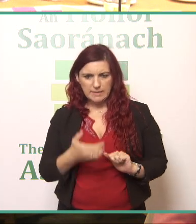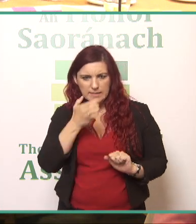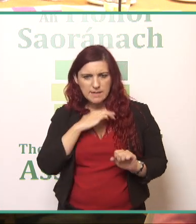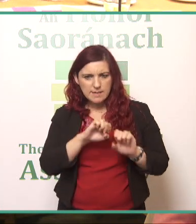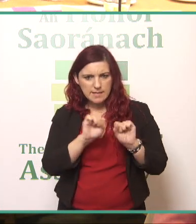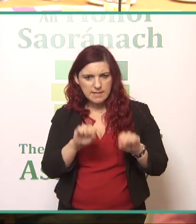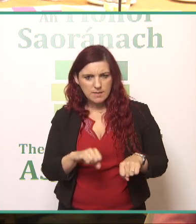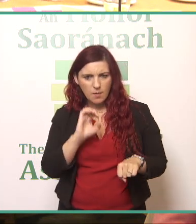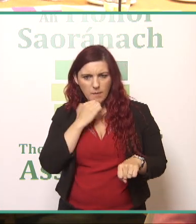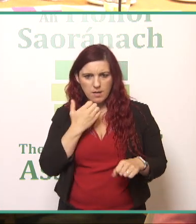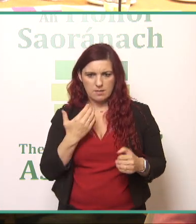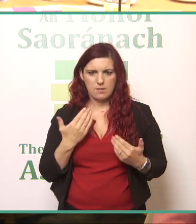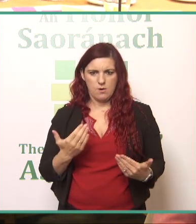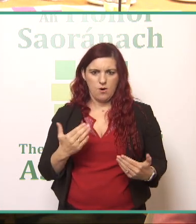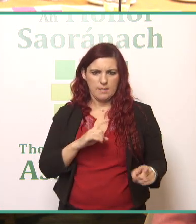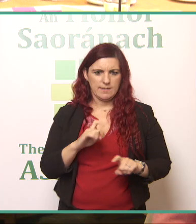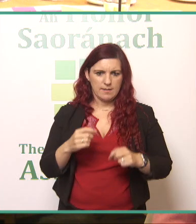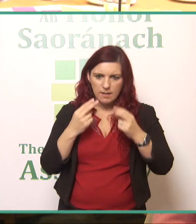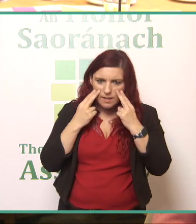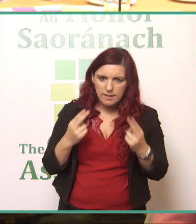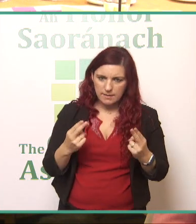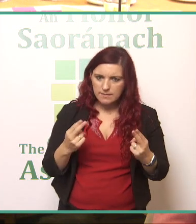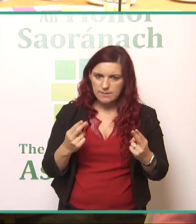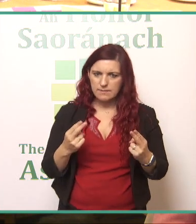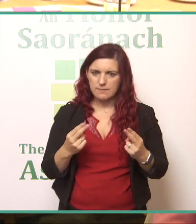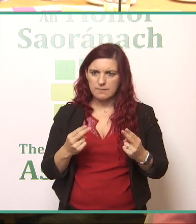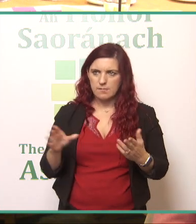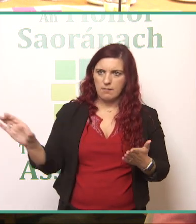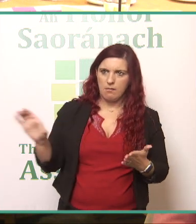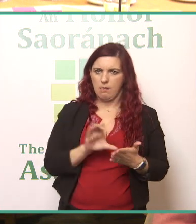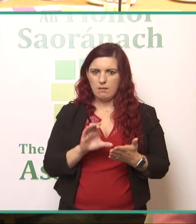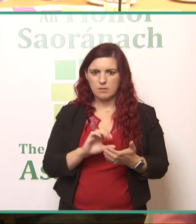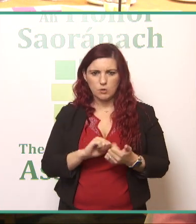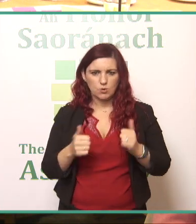um because currently you still need a big chunk of money to get the system done and support that